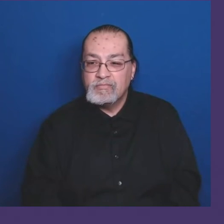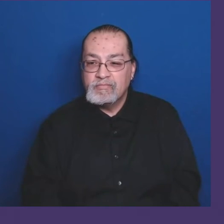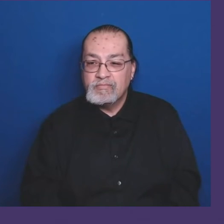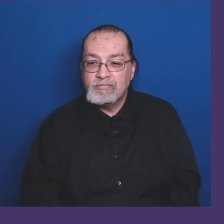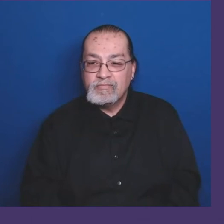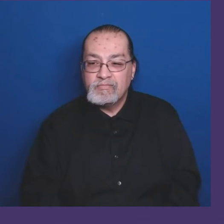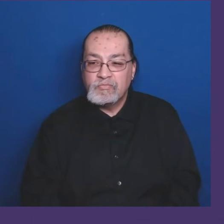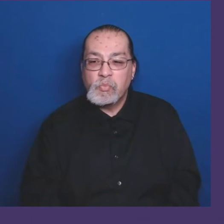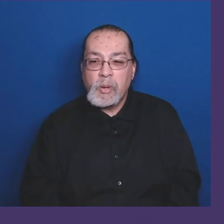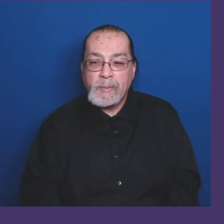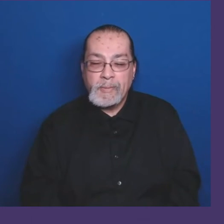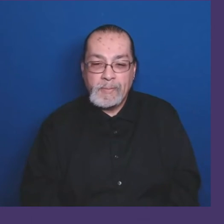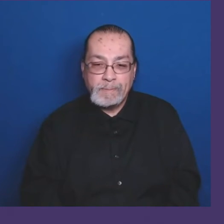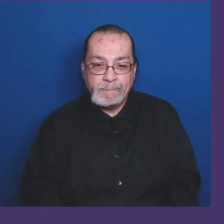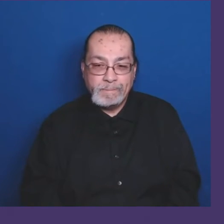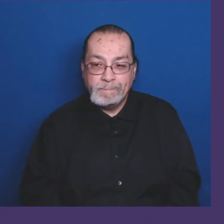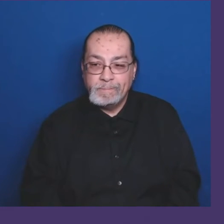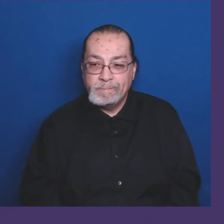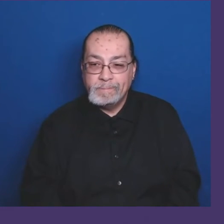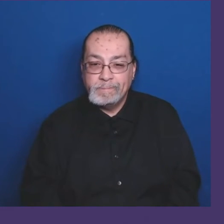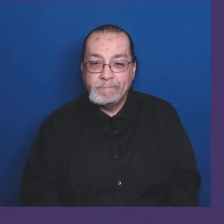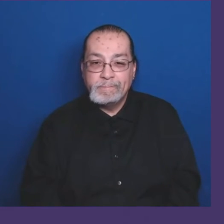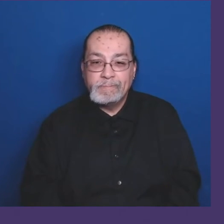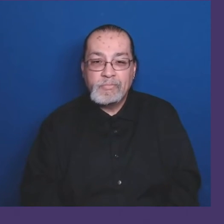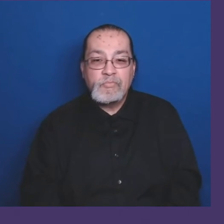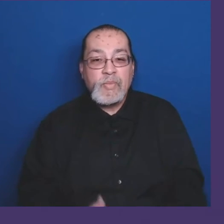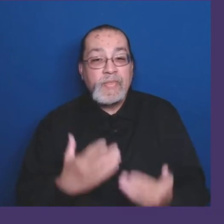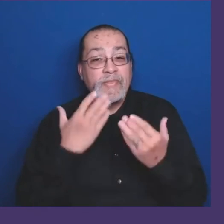Alice Jolla: Thank you for joining us for the Ability Summit and for working with